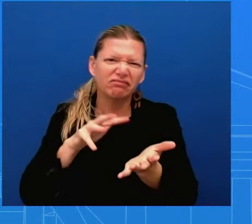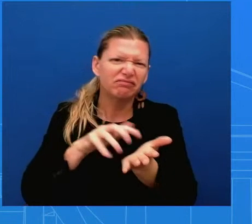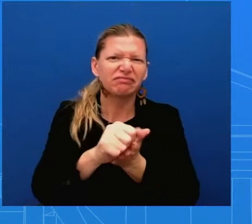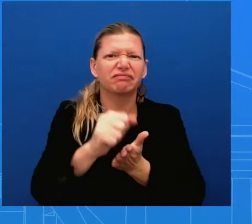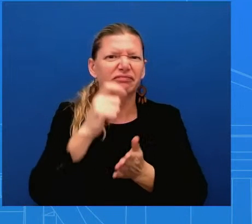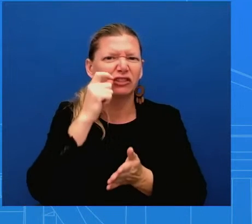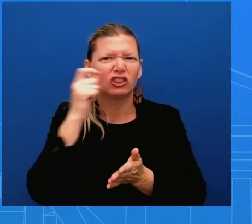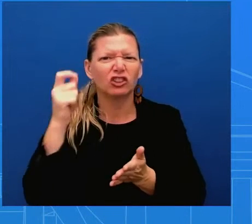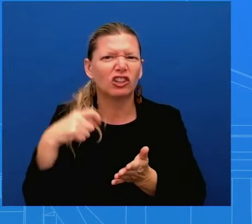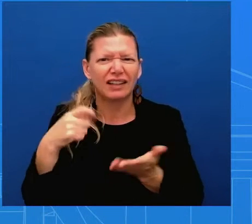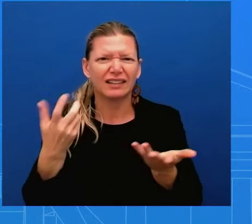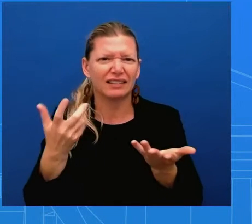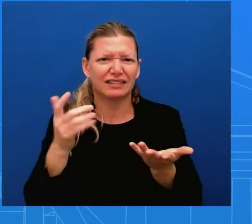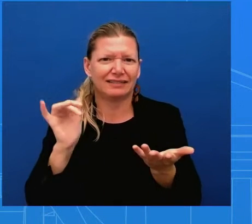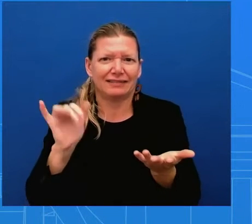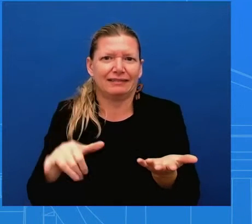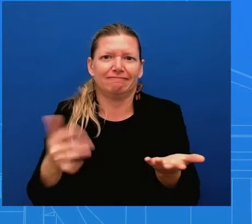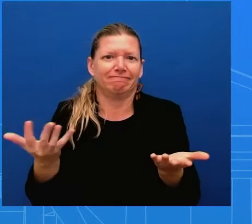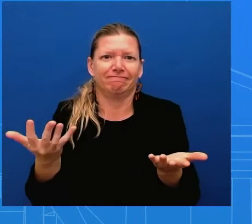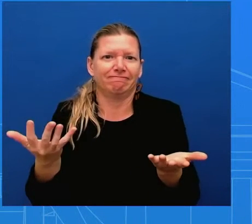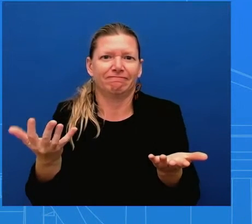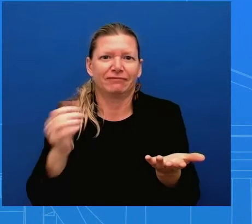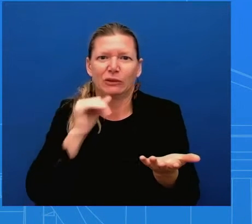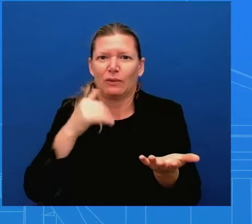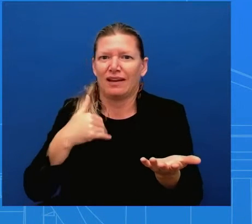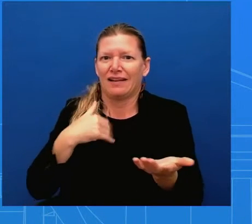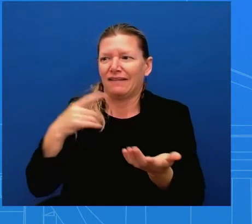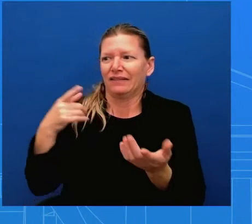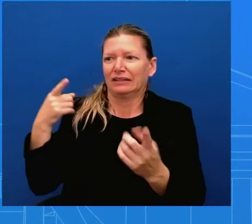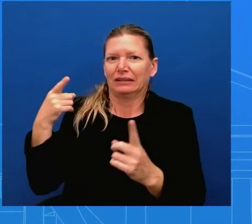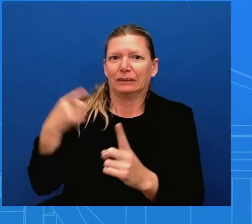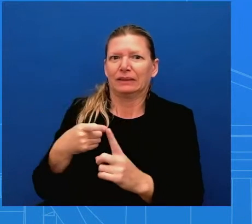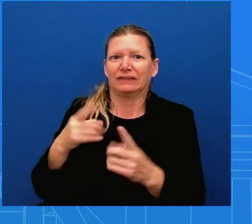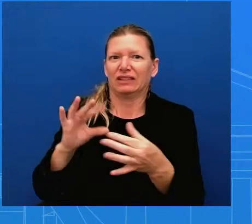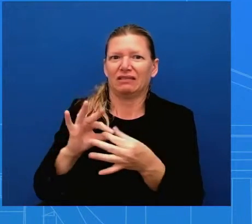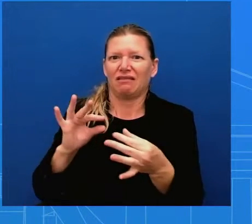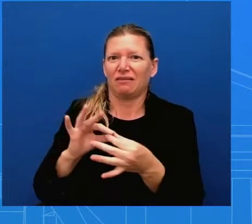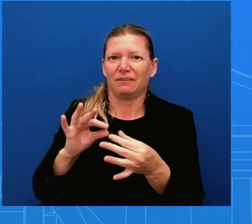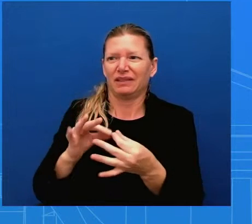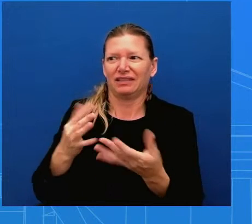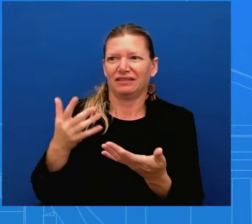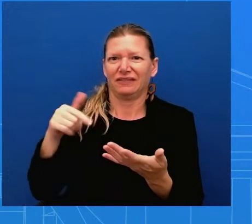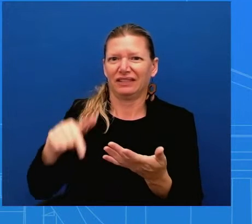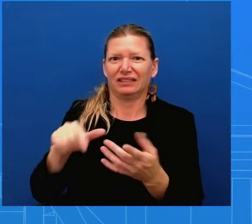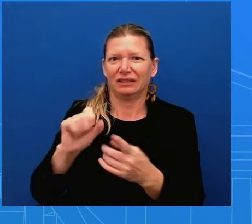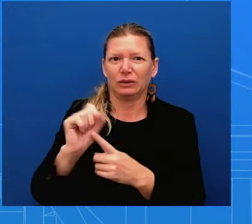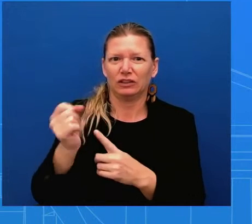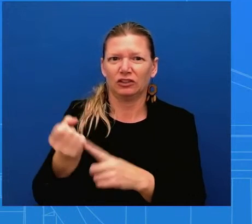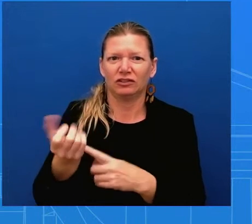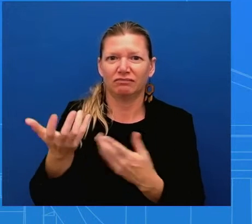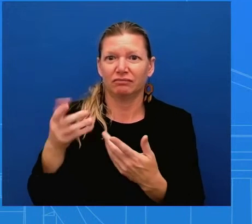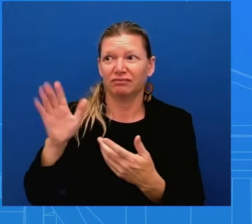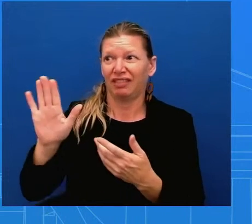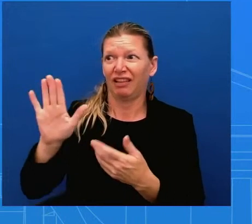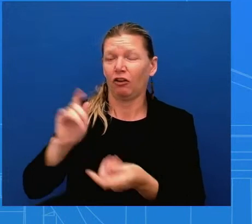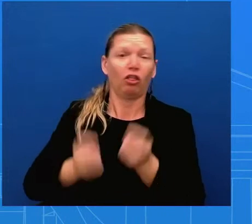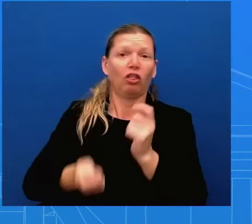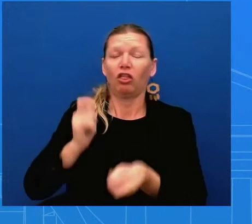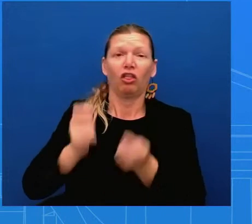on the nature of this change-up in their government. I've seen that speculation from the Ukrainians. It's not unreasonable.